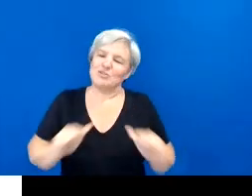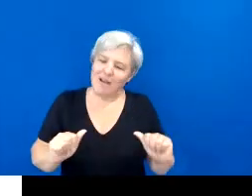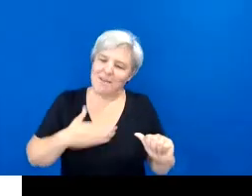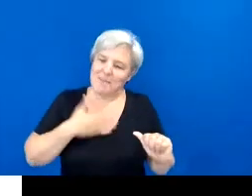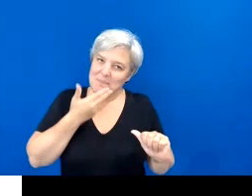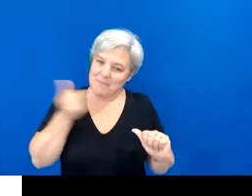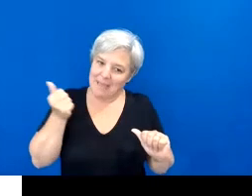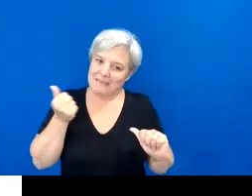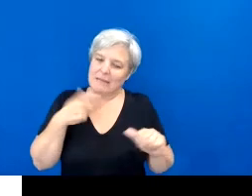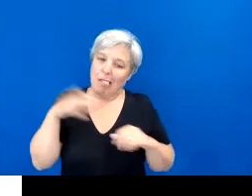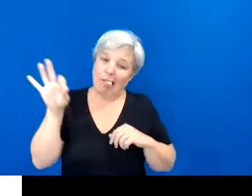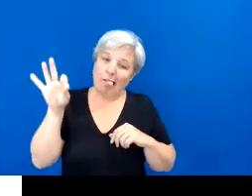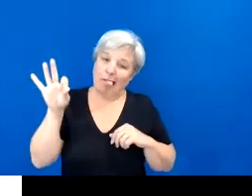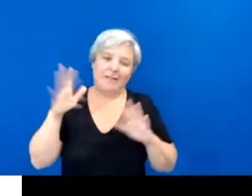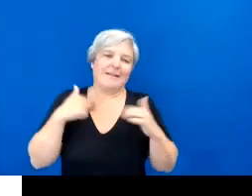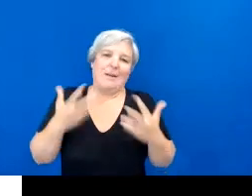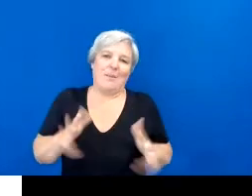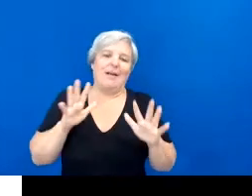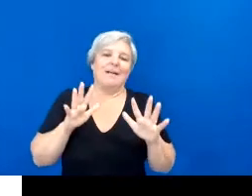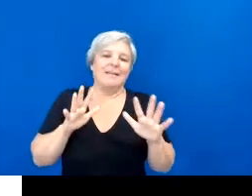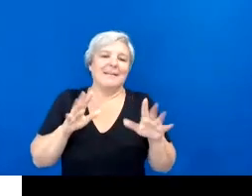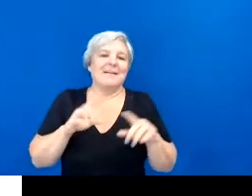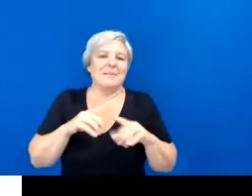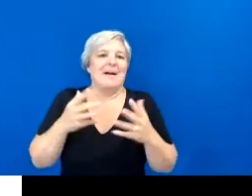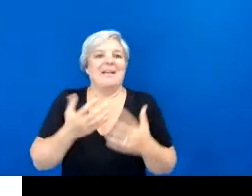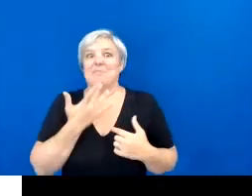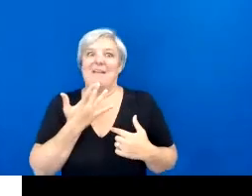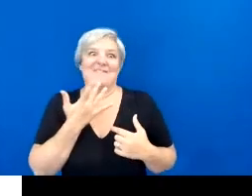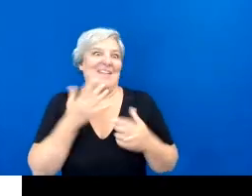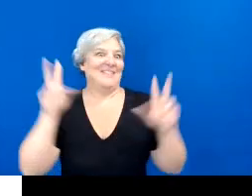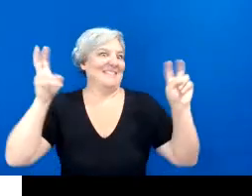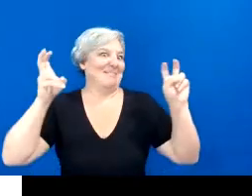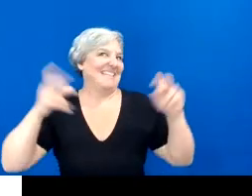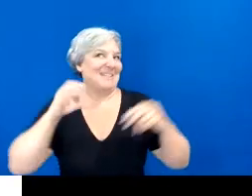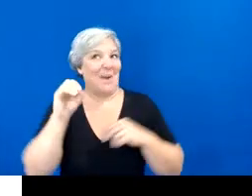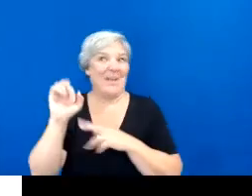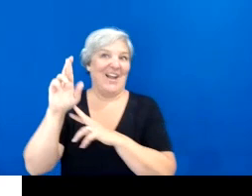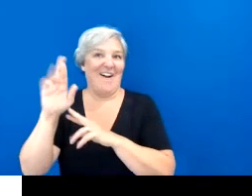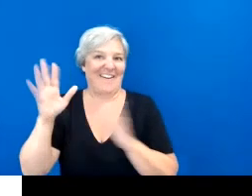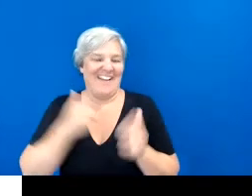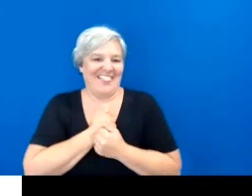this too hard, although it's my favorite thing to talk about. So you just have to humor me here.